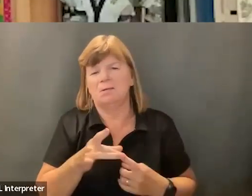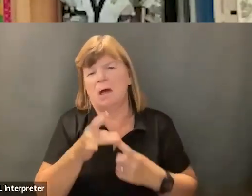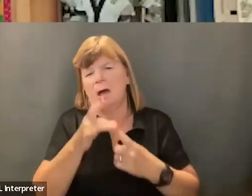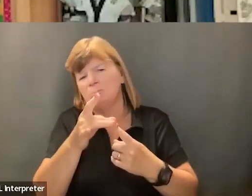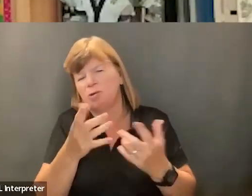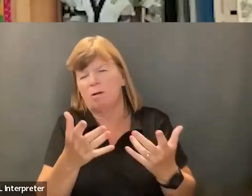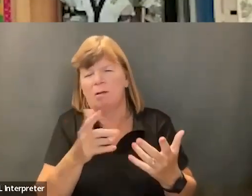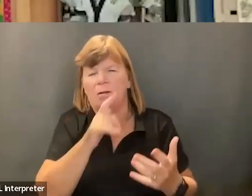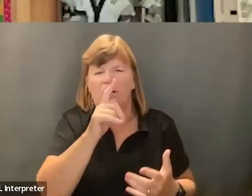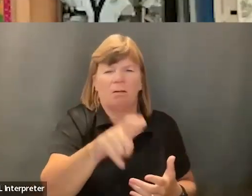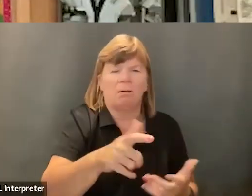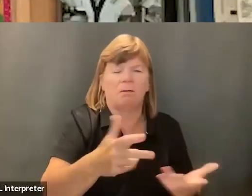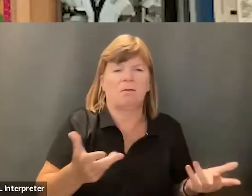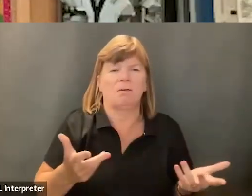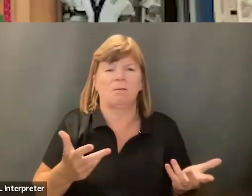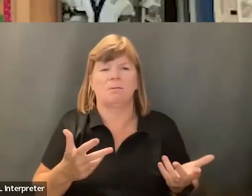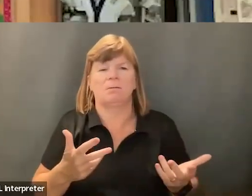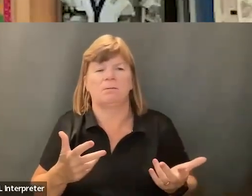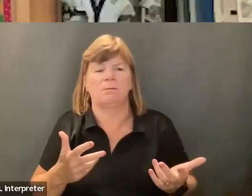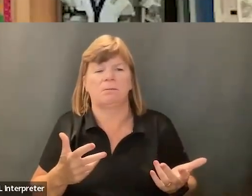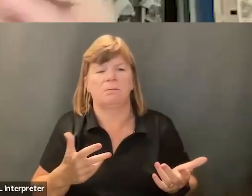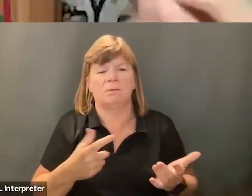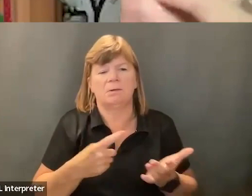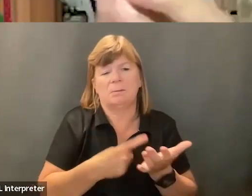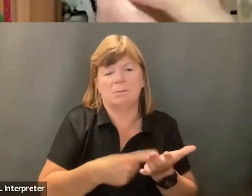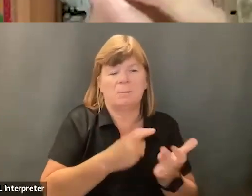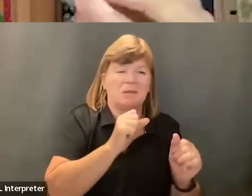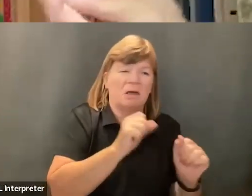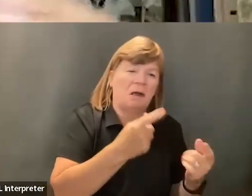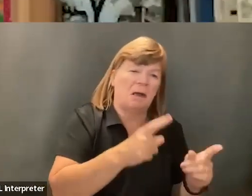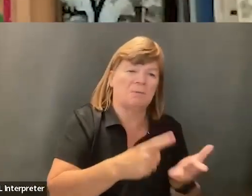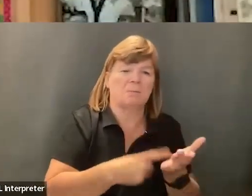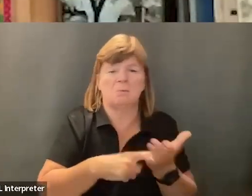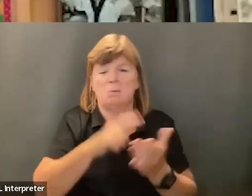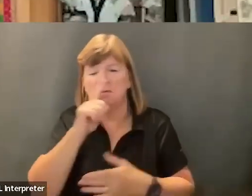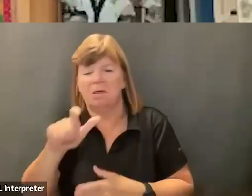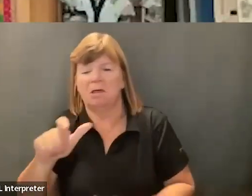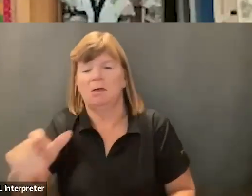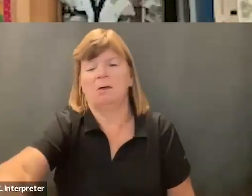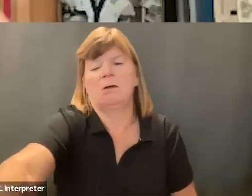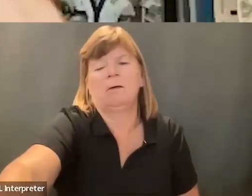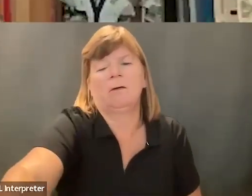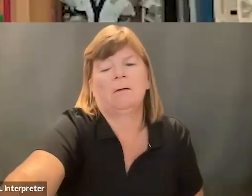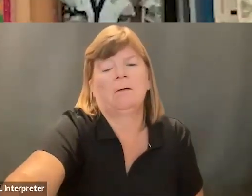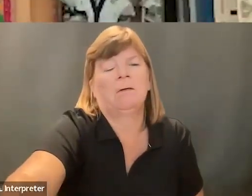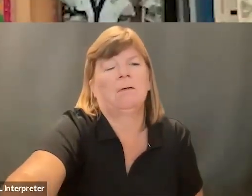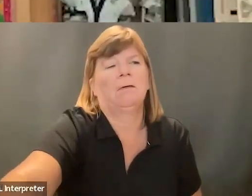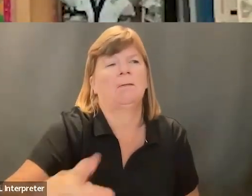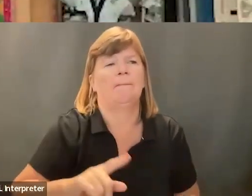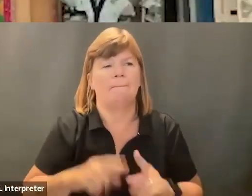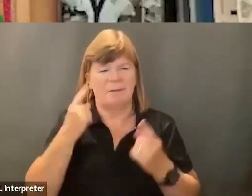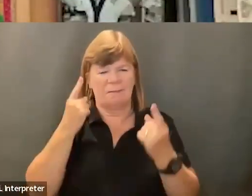uh times that can sometimes occur and sometimes not occur but in thinking about the central role